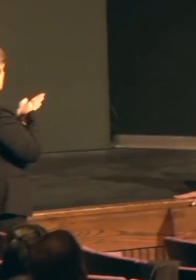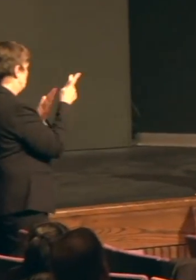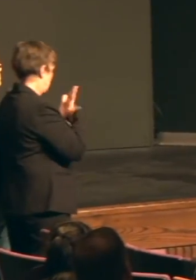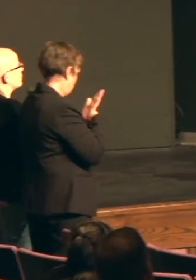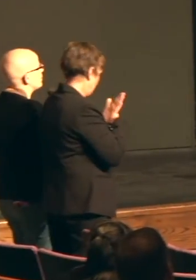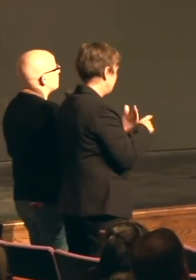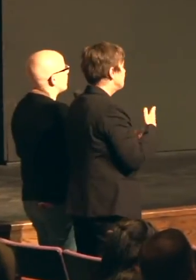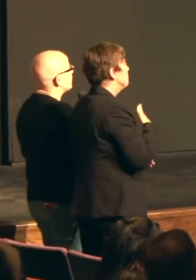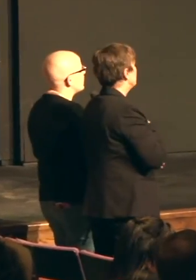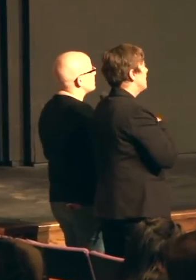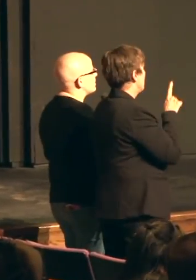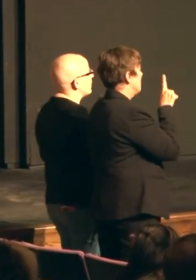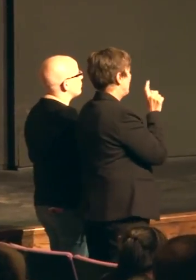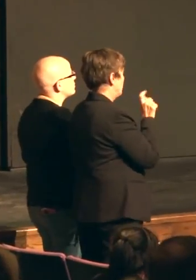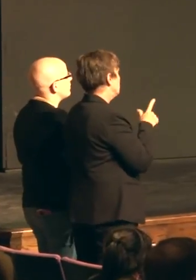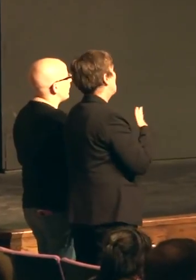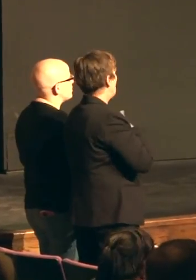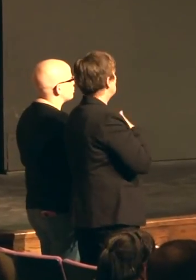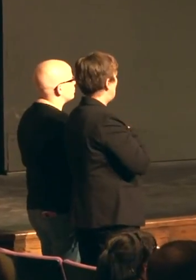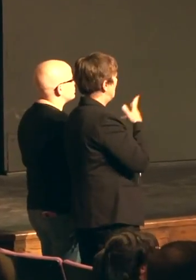is, I'm glad to see that most of the high schools